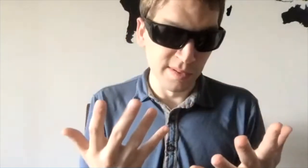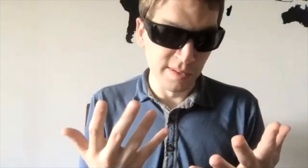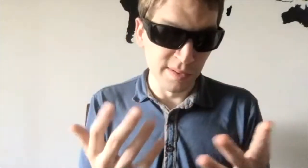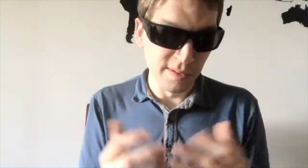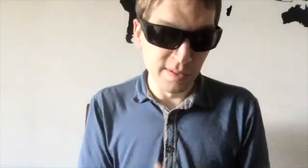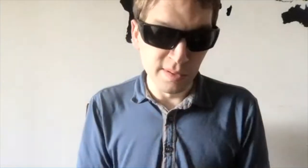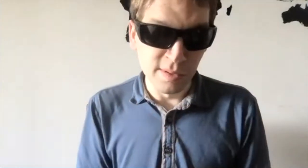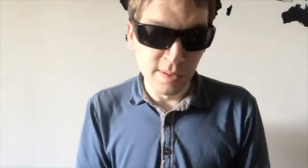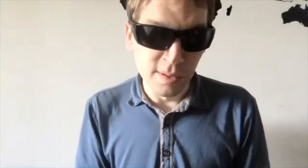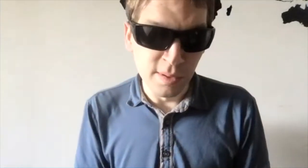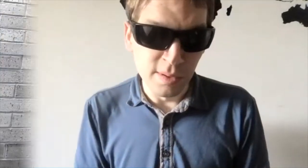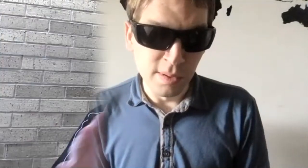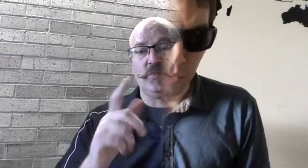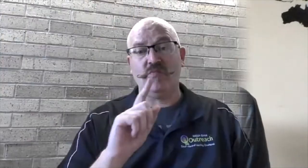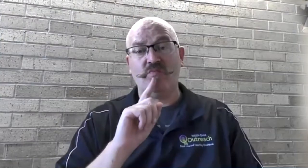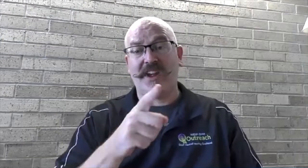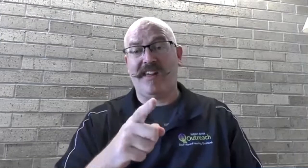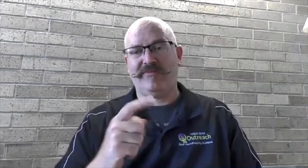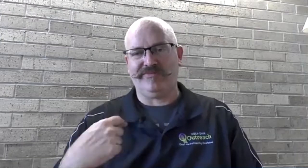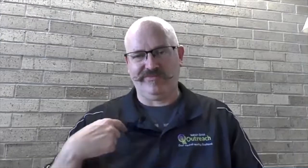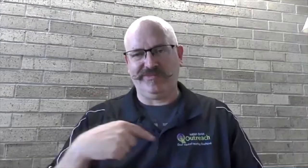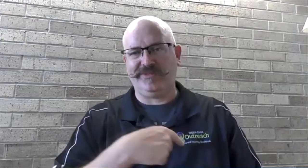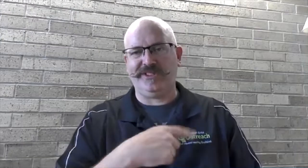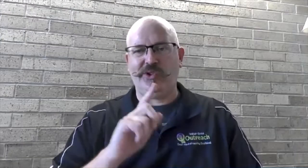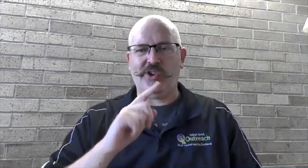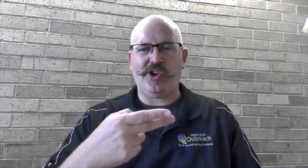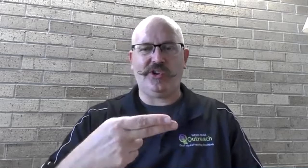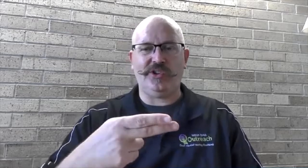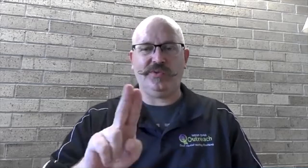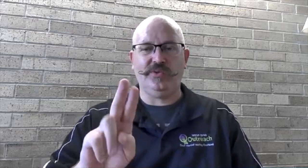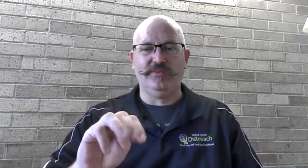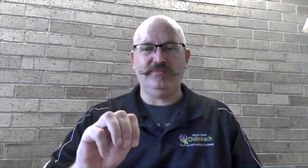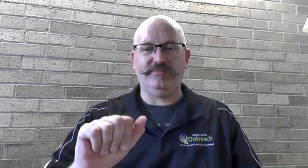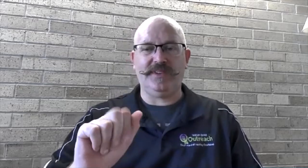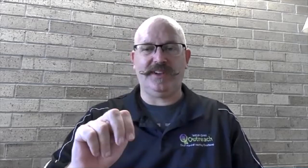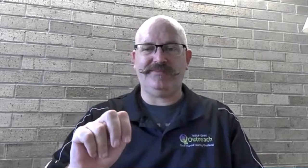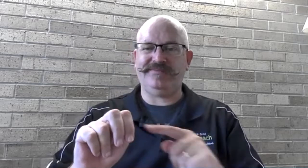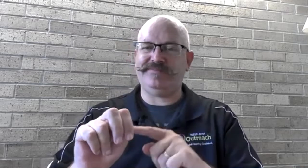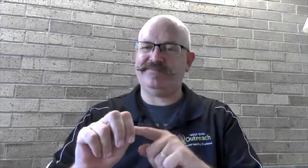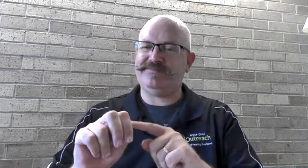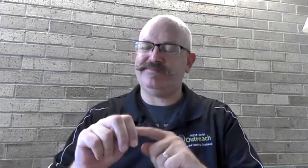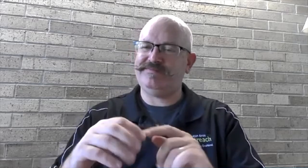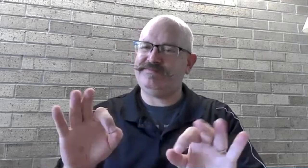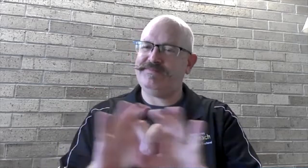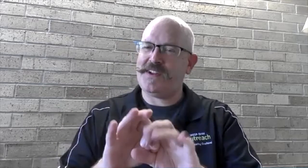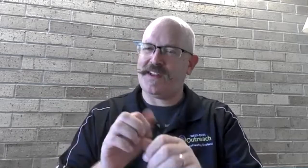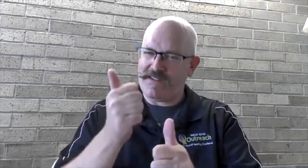Really you may think, "Oh well, they're wearing boring colors," but really it's about communication and ease of access.